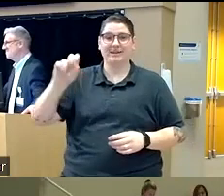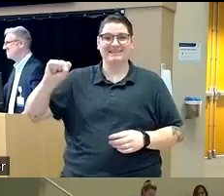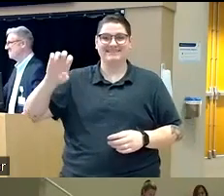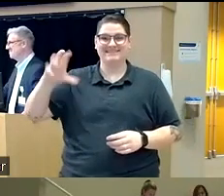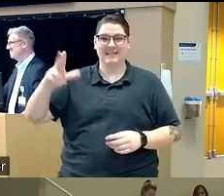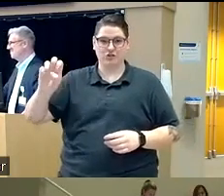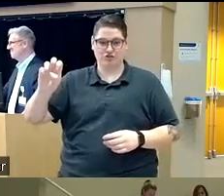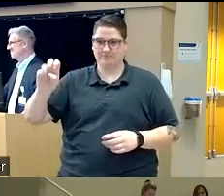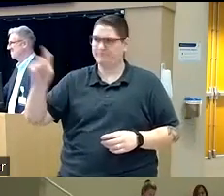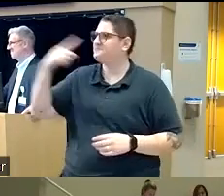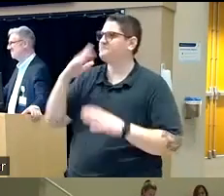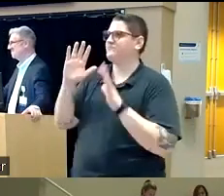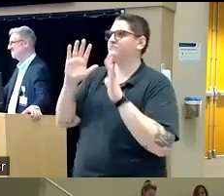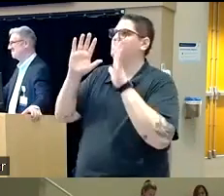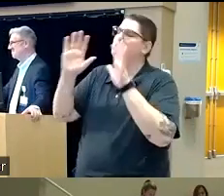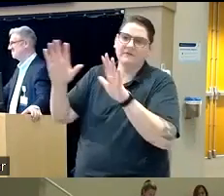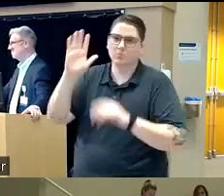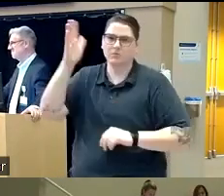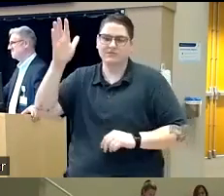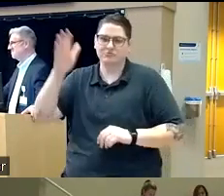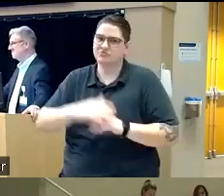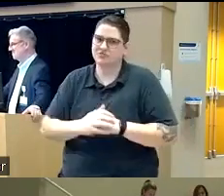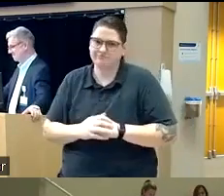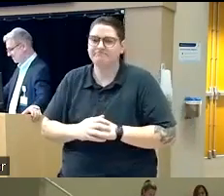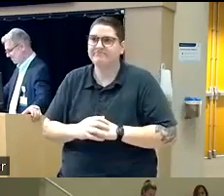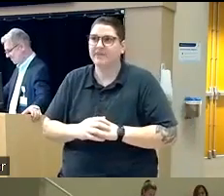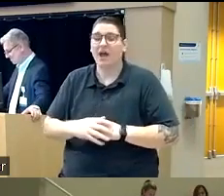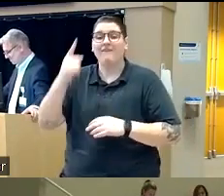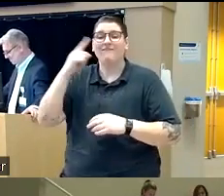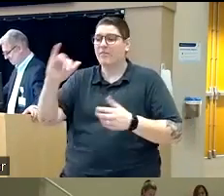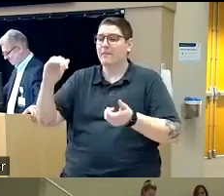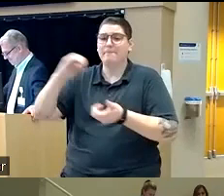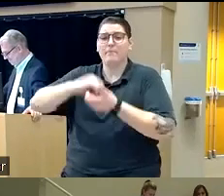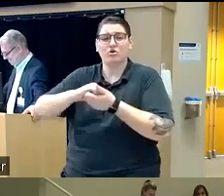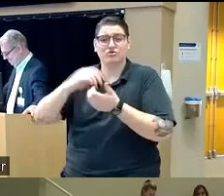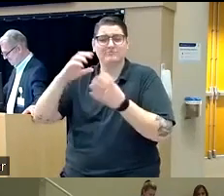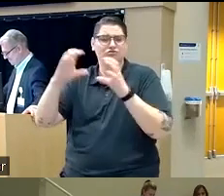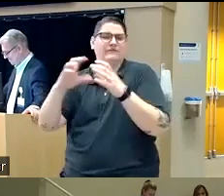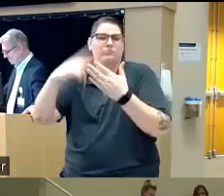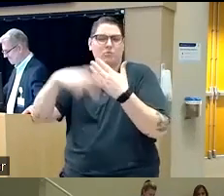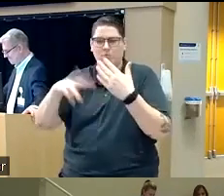presentation by the way for the partnership program the certificate program you ever wanted